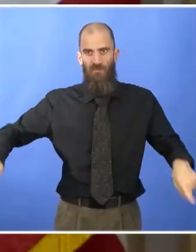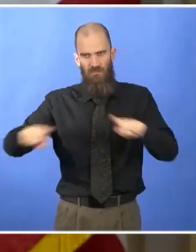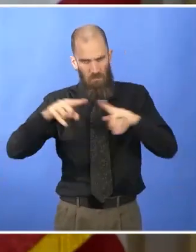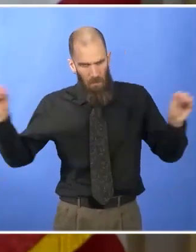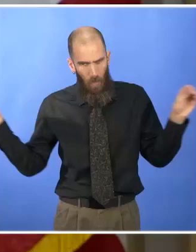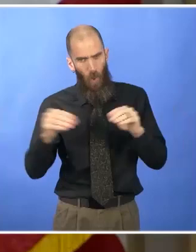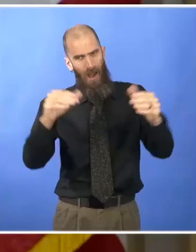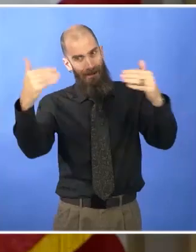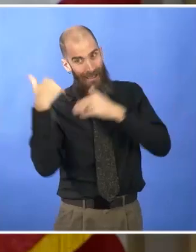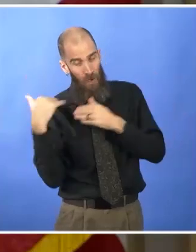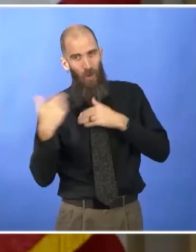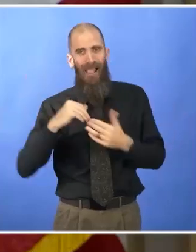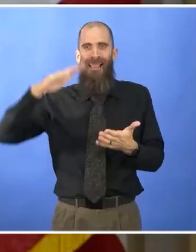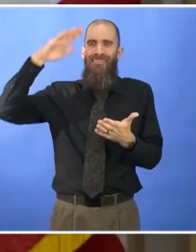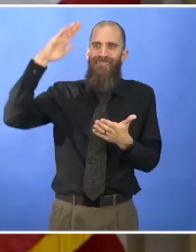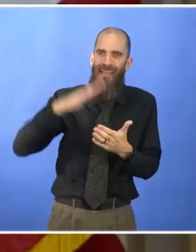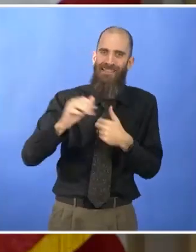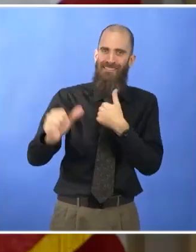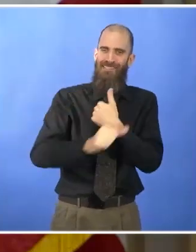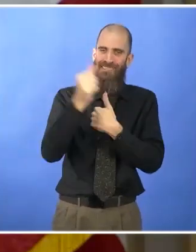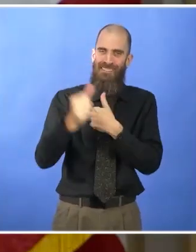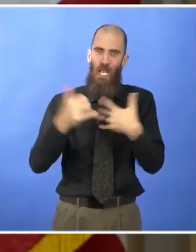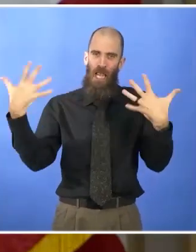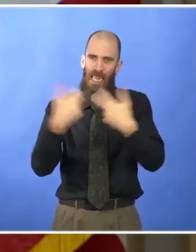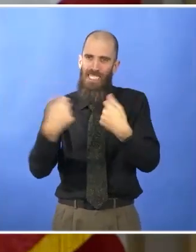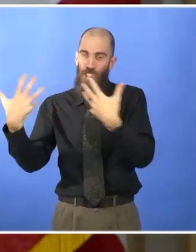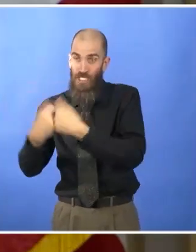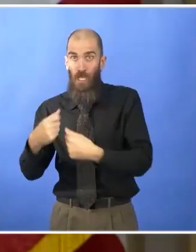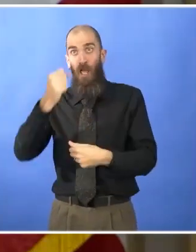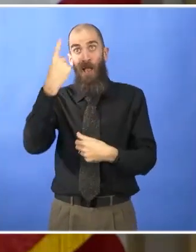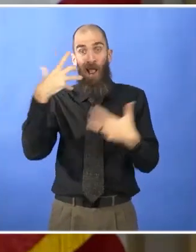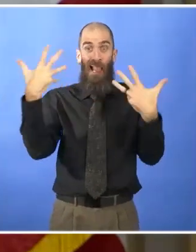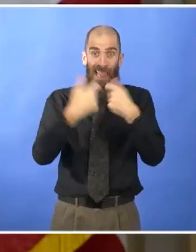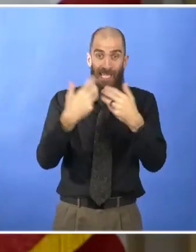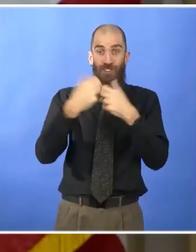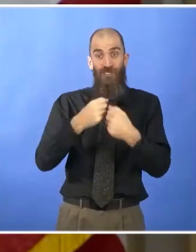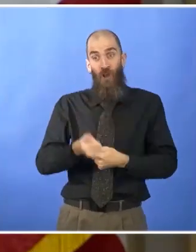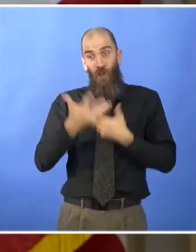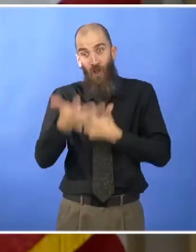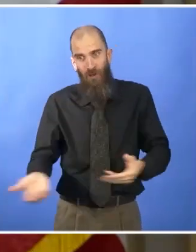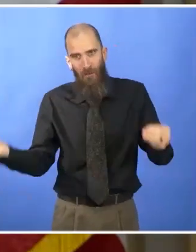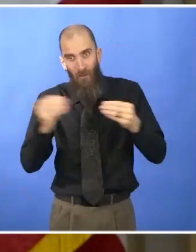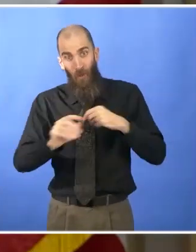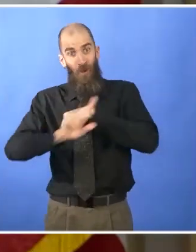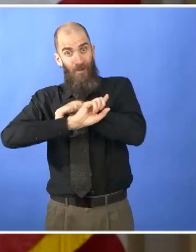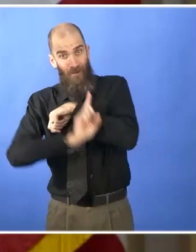LIKELIHOOD OF SPACE COMMUNICATION FAILURES. I WANT TO THANK MY COLLEAGUES FOR JOINING ME IN TAKING THIS